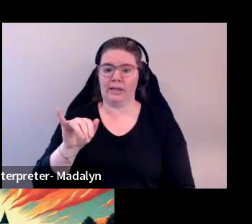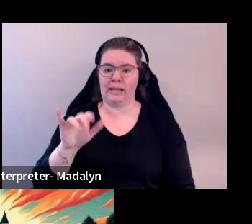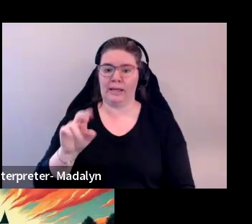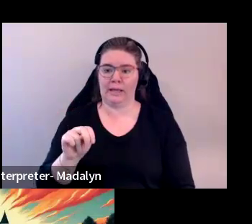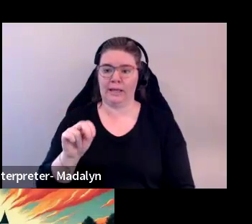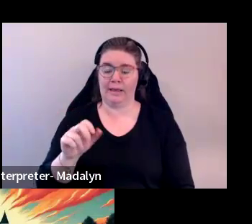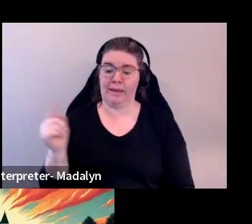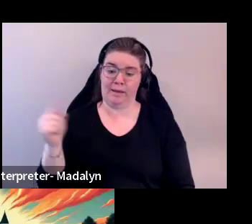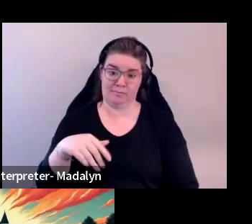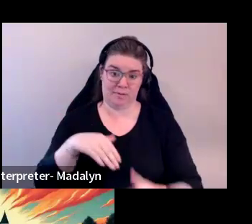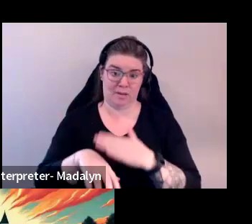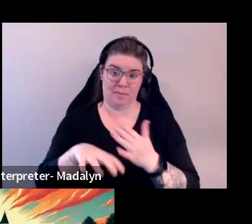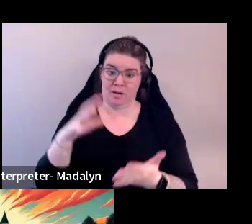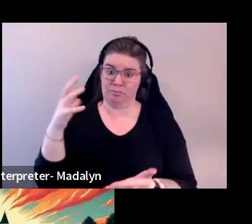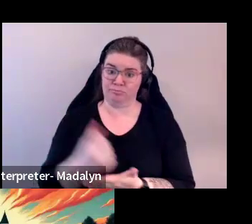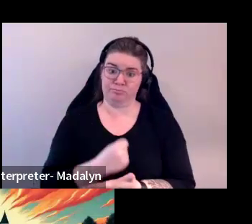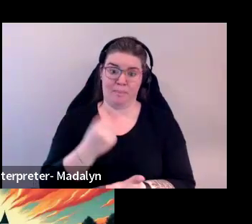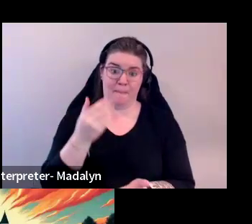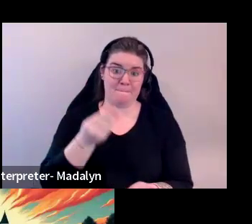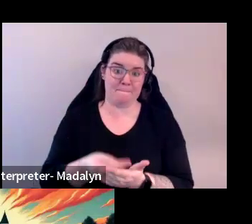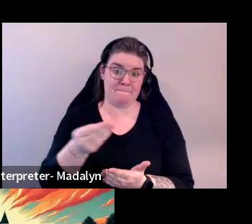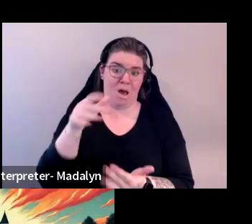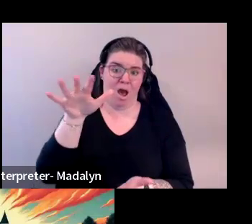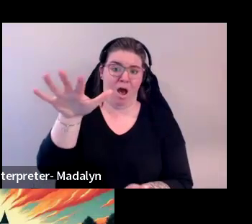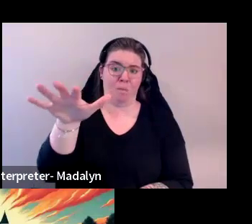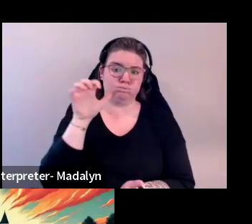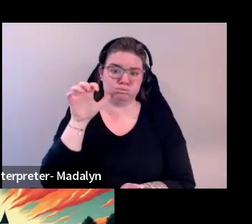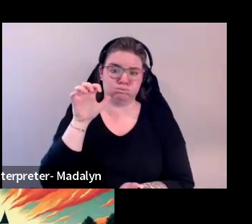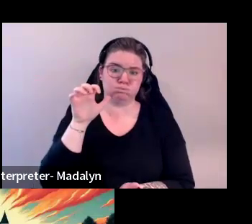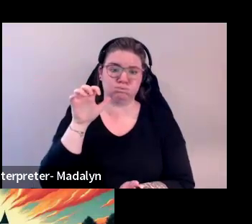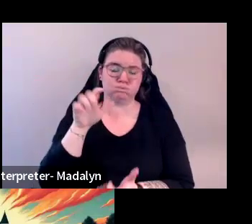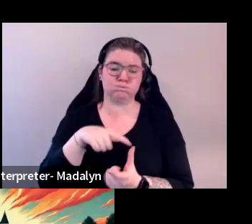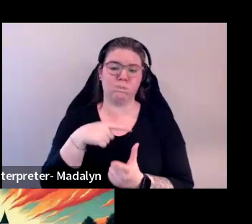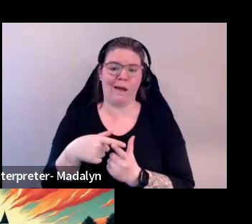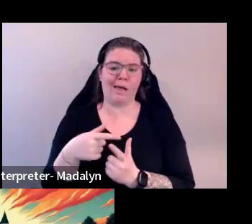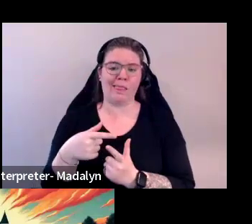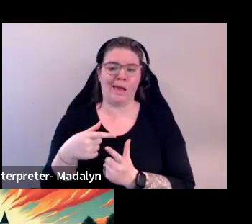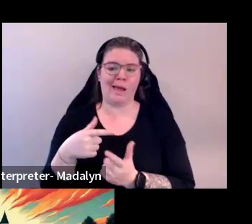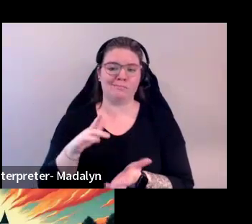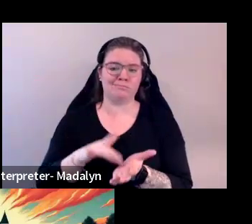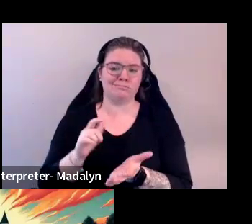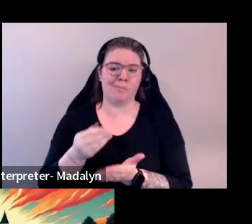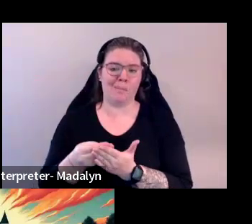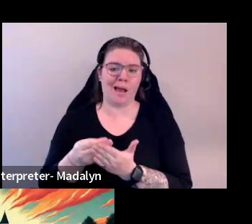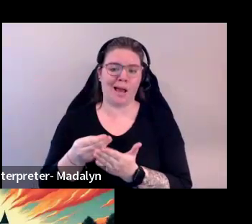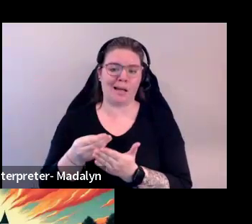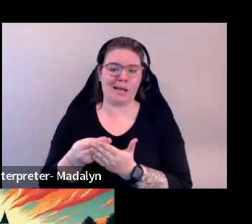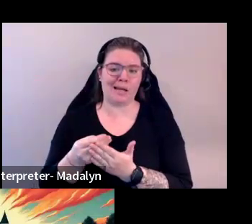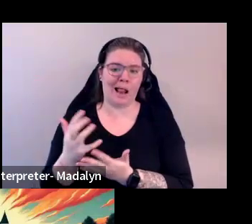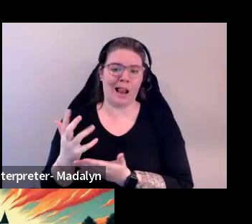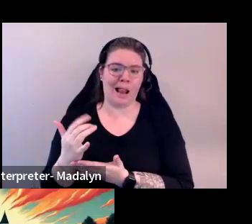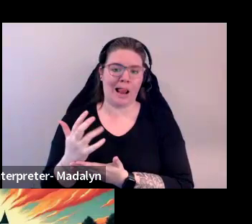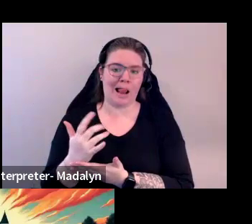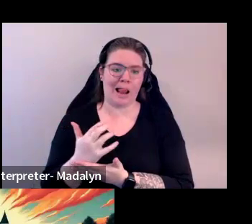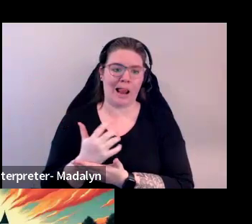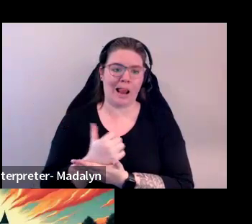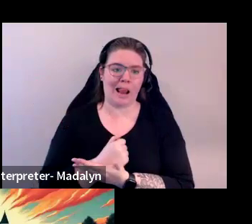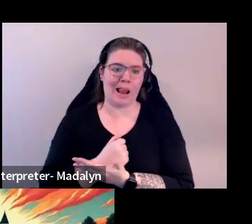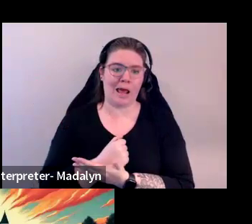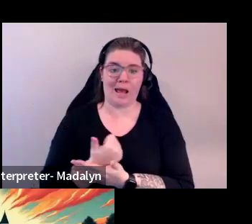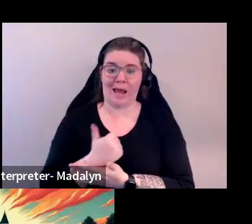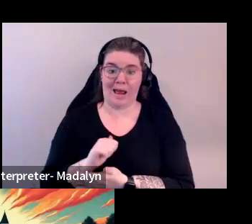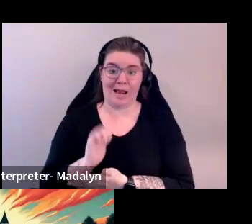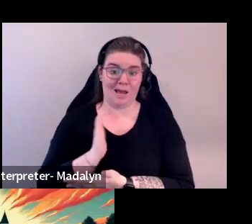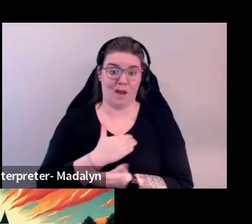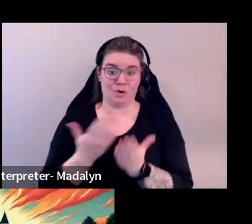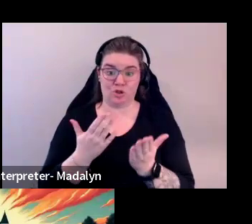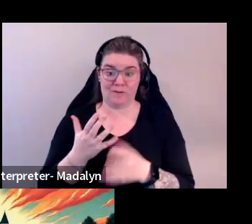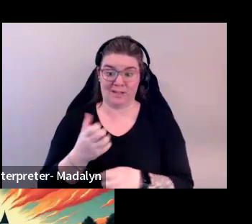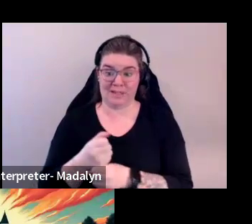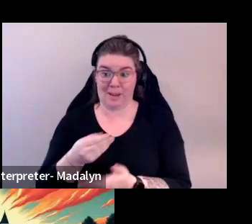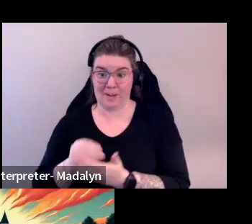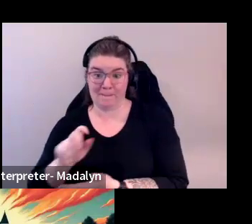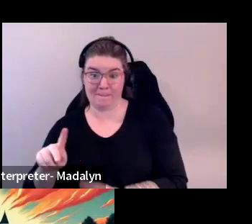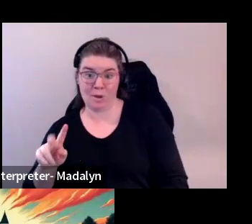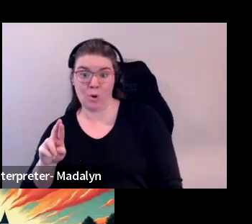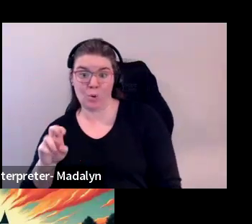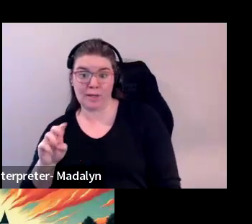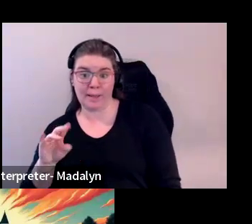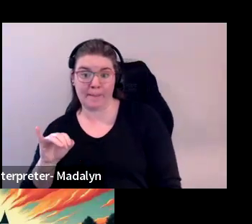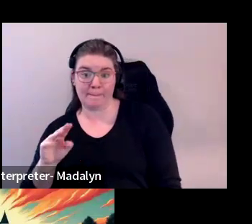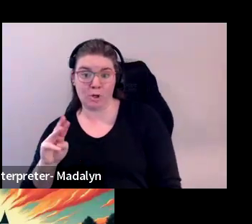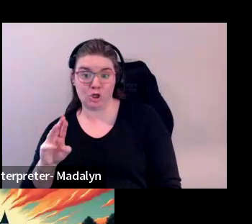Tom Olin: anything in healthcare and then extracted money. What they love doing is extracting anything of our services that gets reimbursement. They know how to get our reimbursement. You know. We